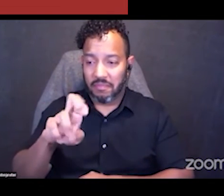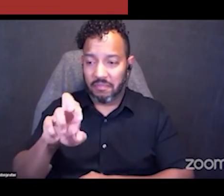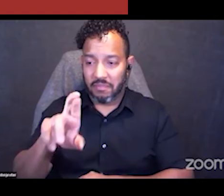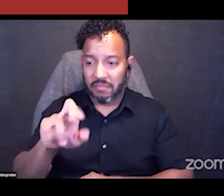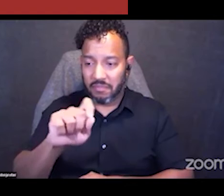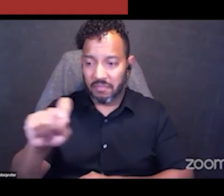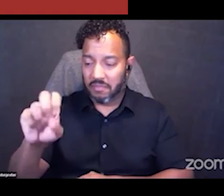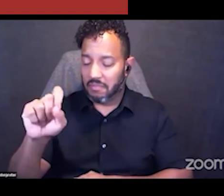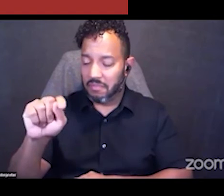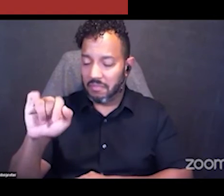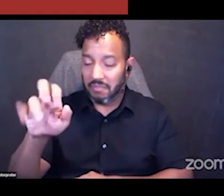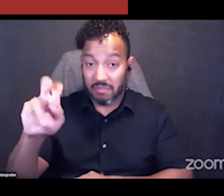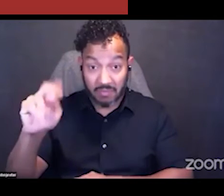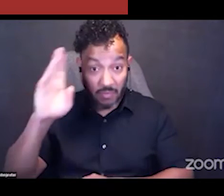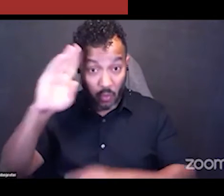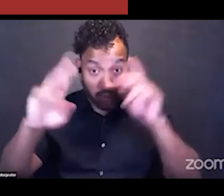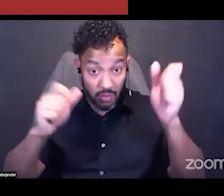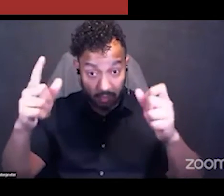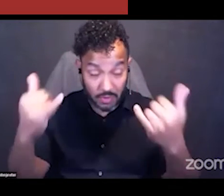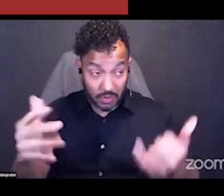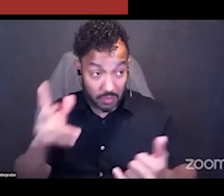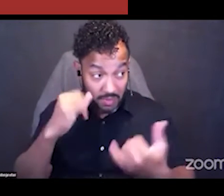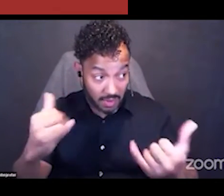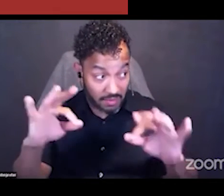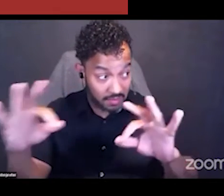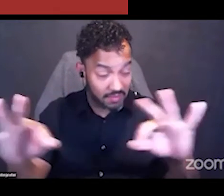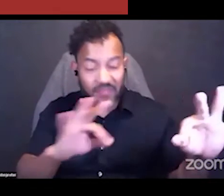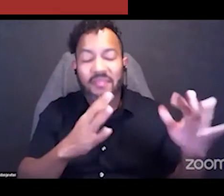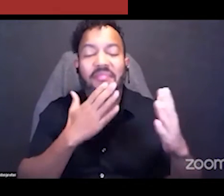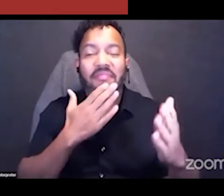Marcie: Yes, we can. Thank you so much.